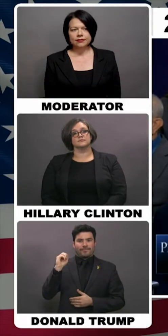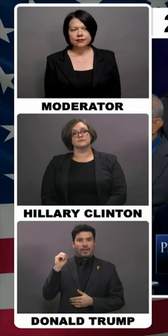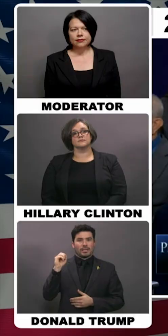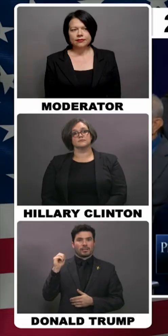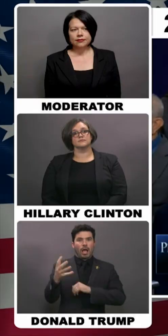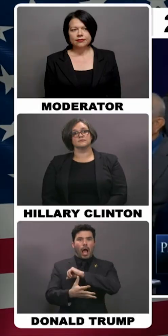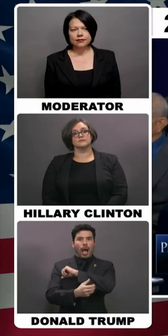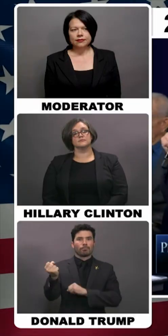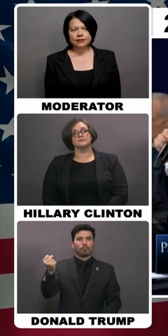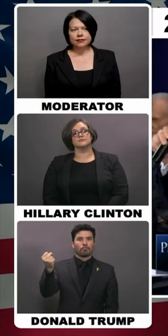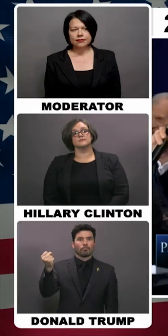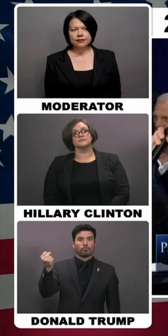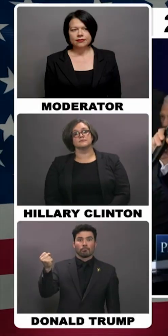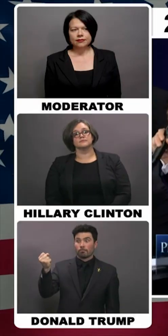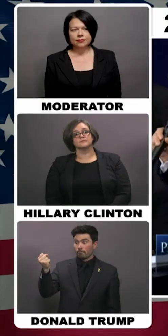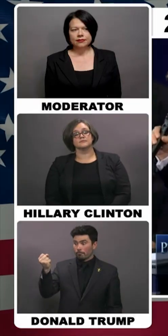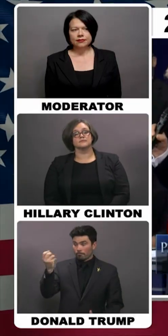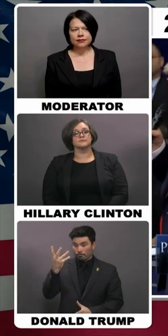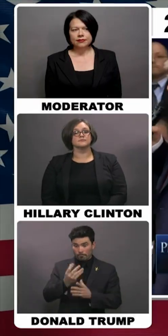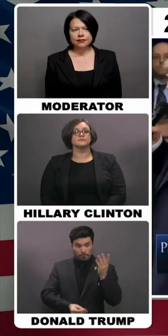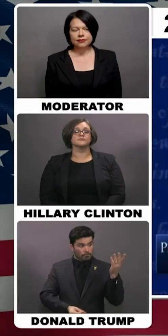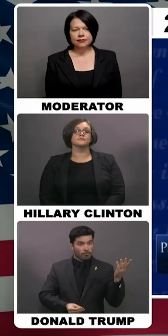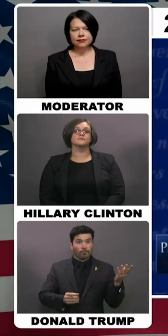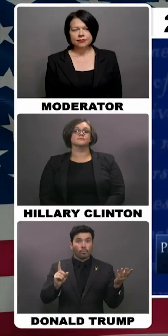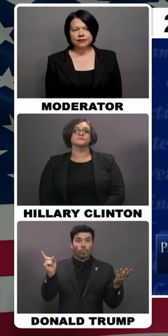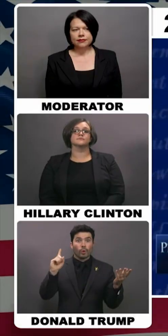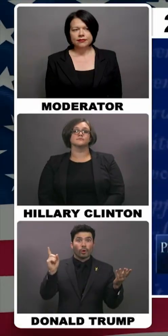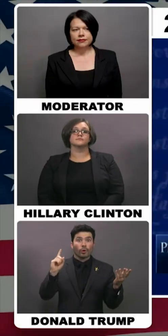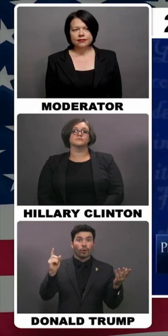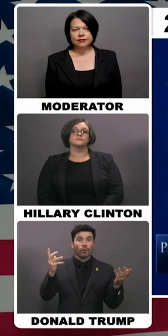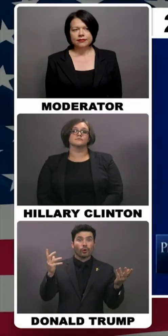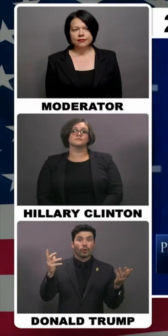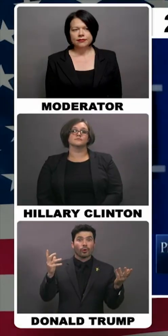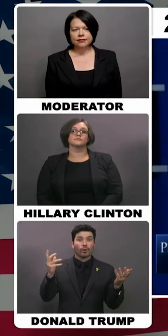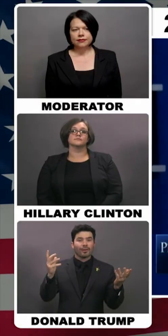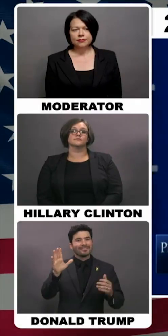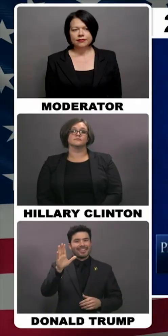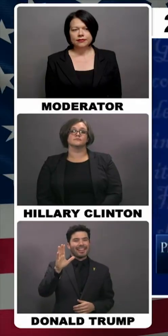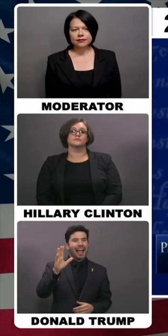And I'll tell you what, I didn't think I'd say this, but I'm going to say it and I hate to say it,